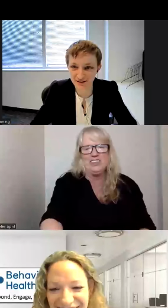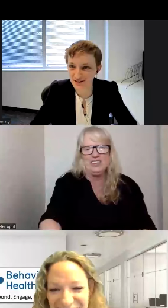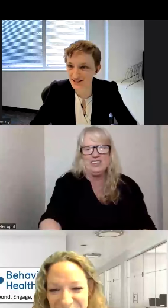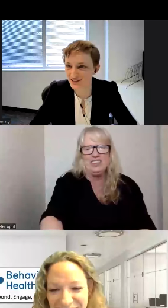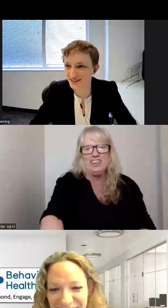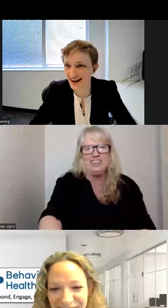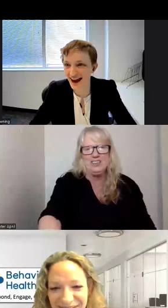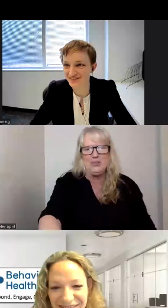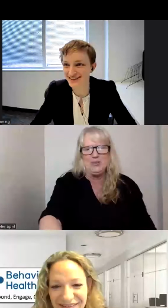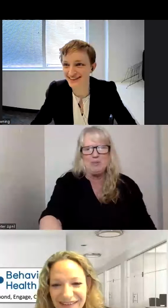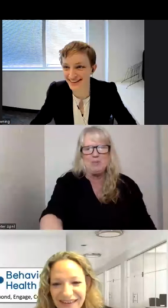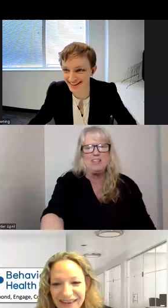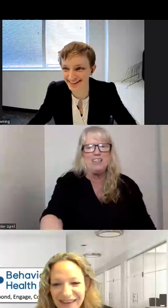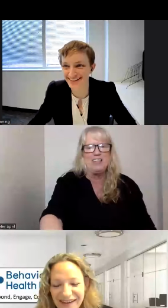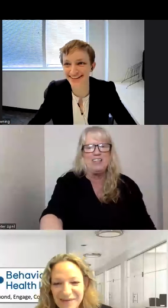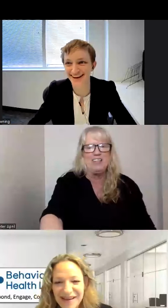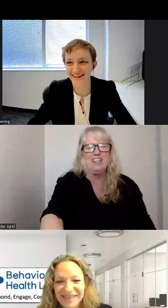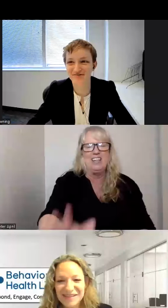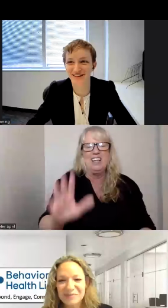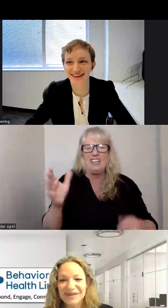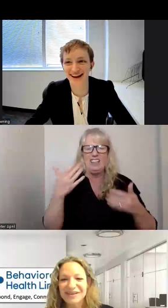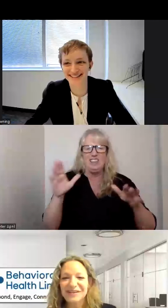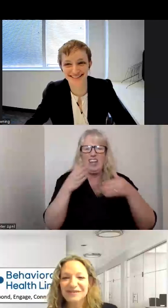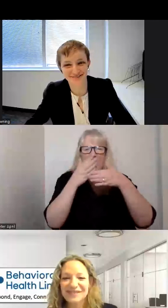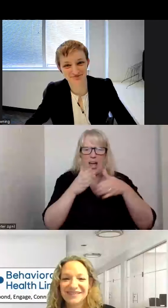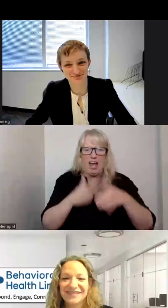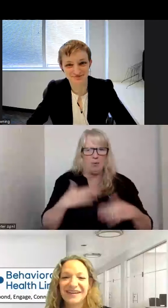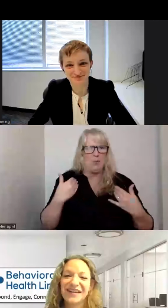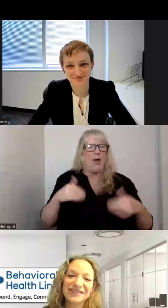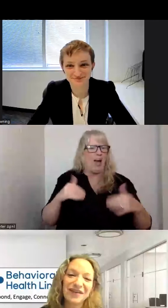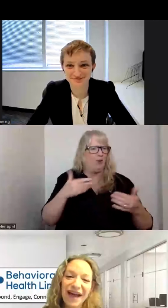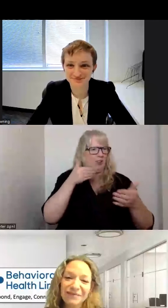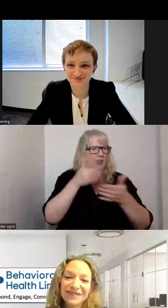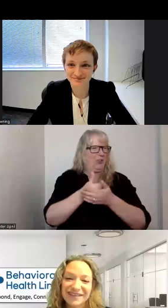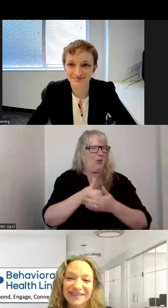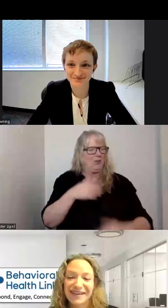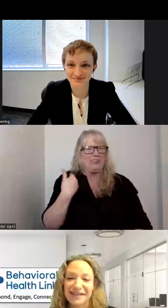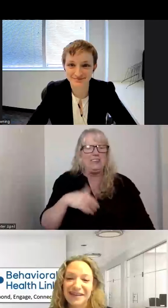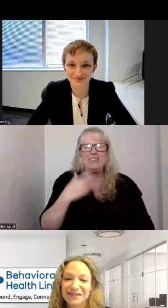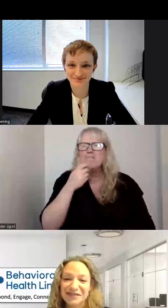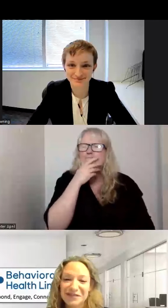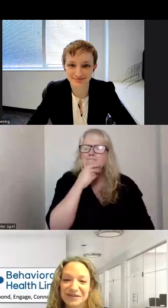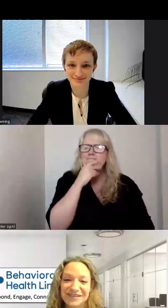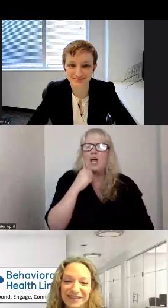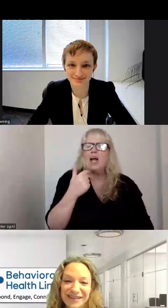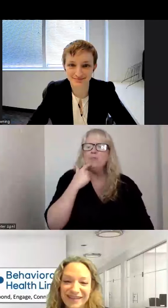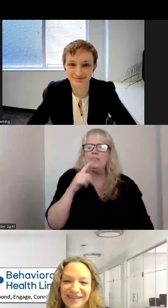: OH, WOW. THAT'S CLOSE. I WAS GOING TO SAY LA TO NEW YORK CITY.